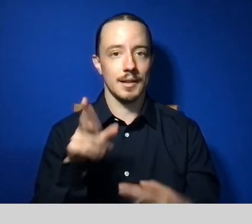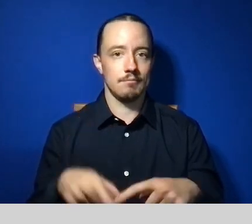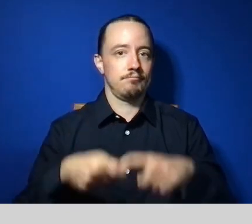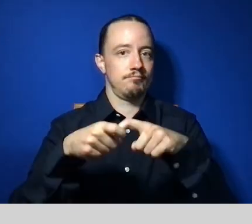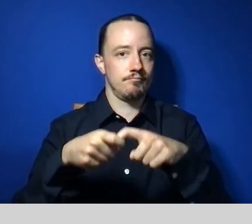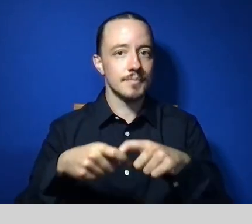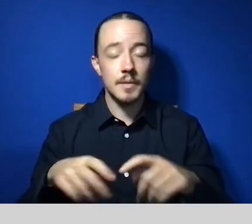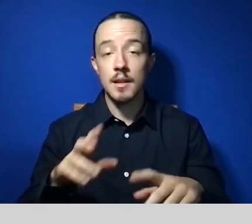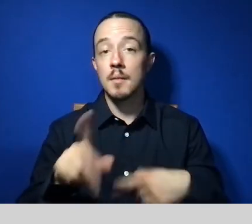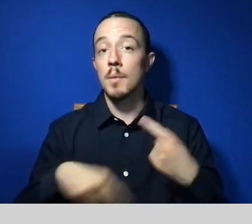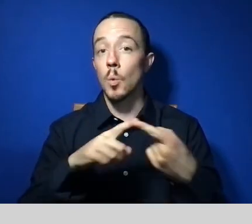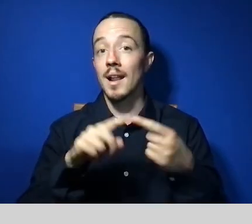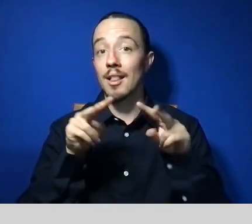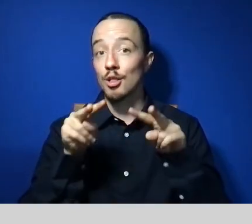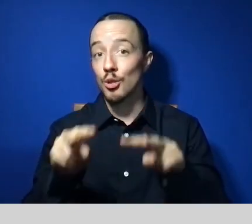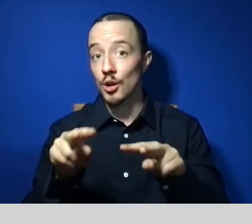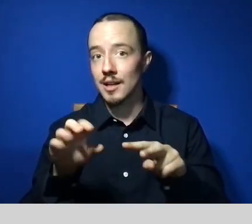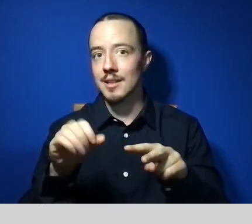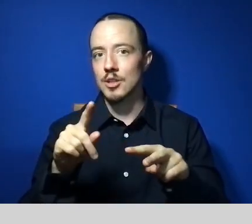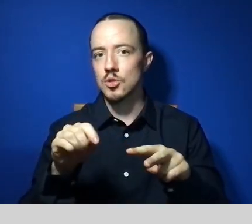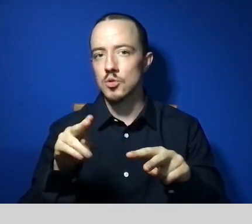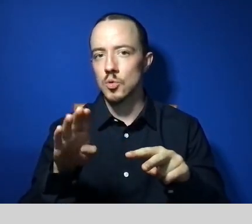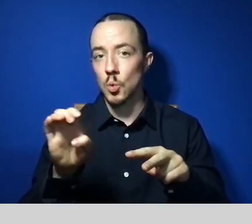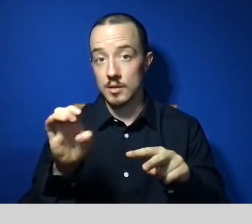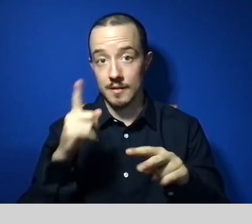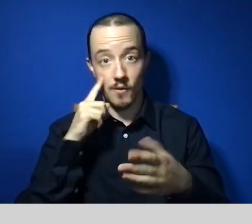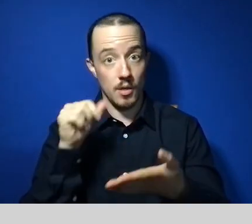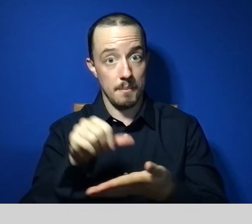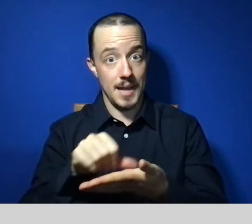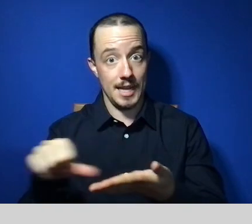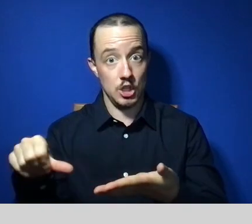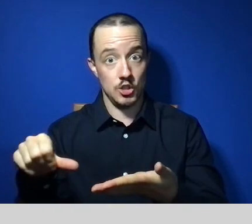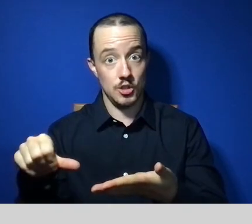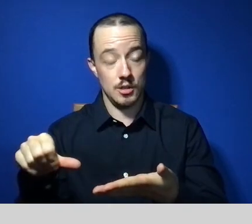When I look at the source for this page,